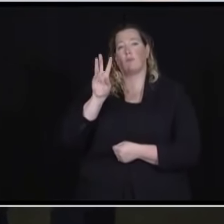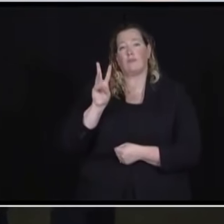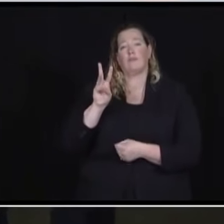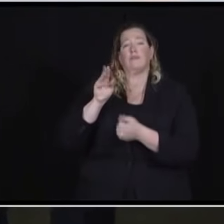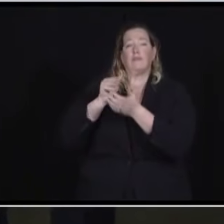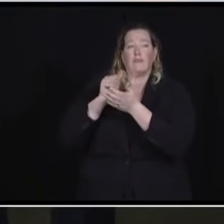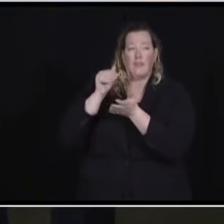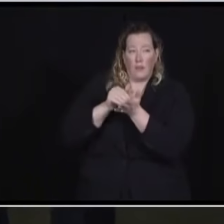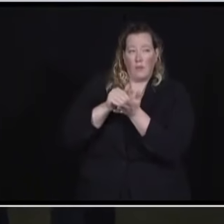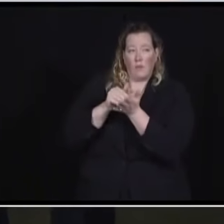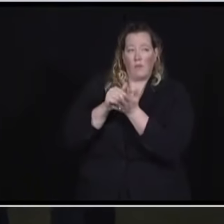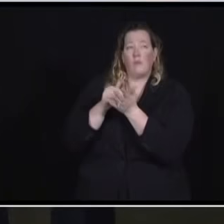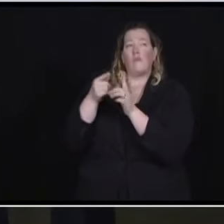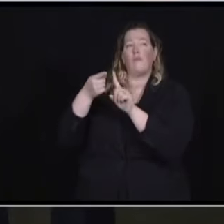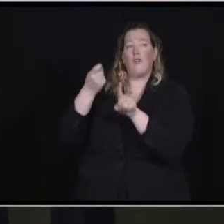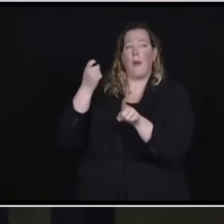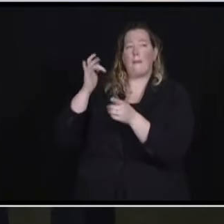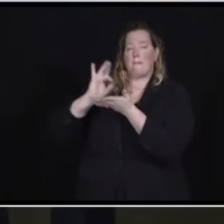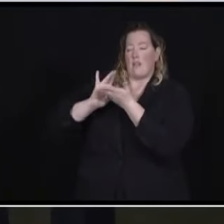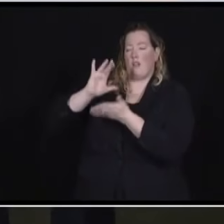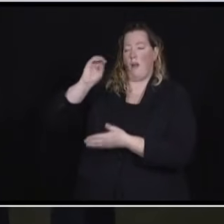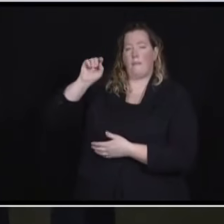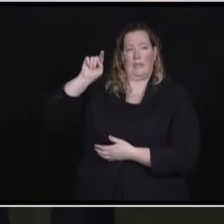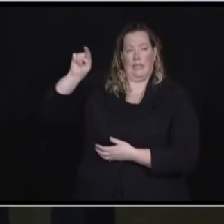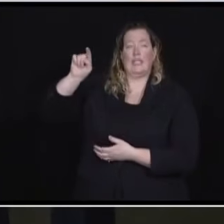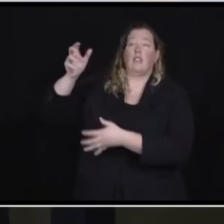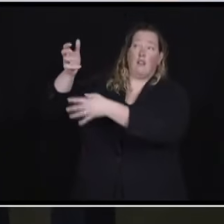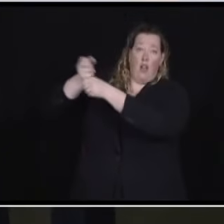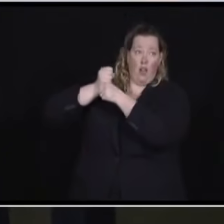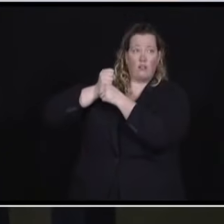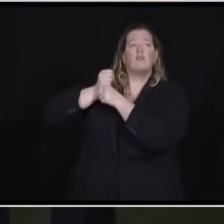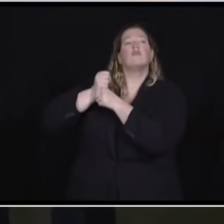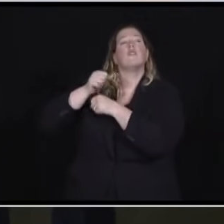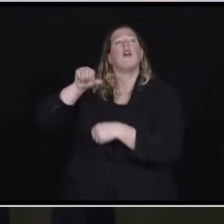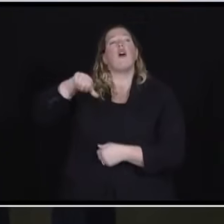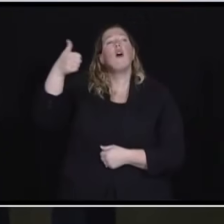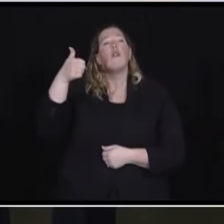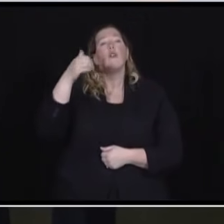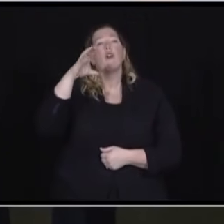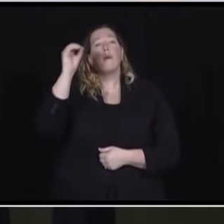We have been very successful with the campaign, it has been the largest flu campaign